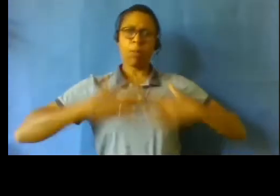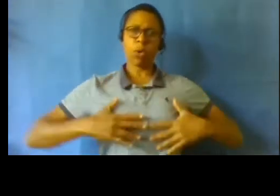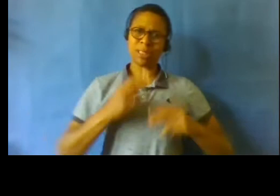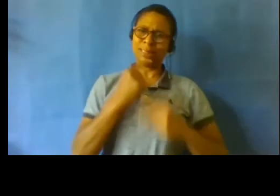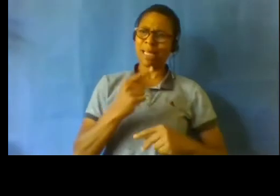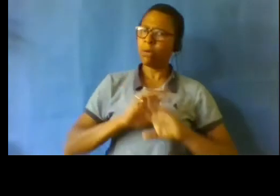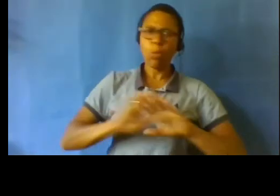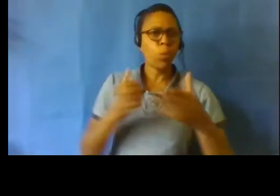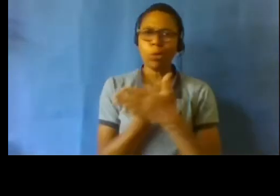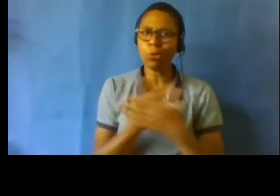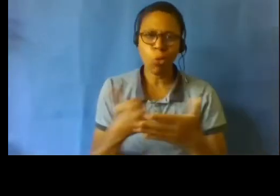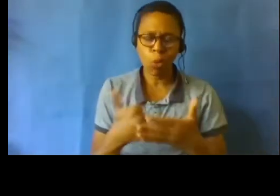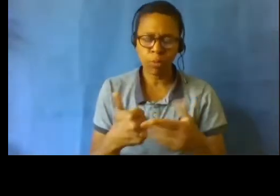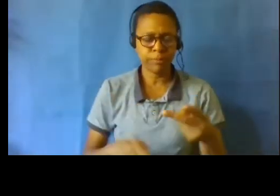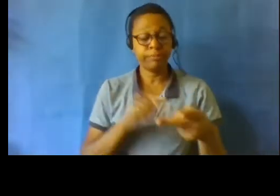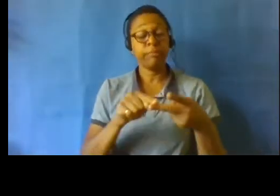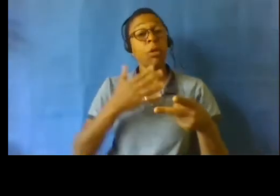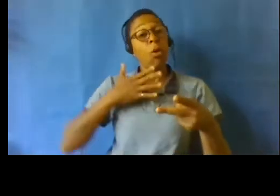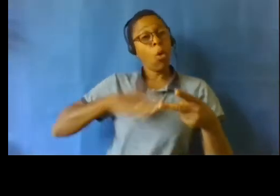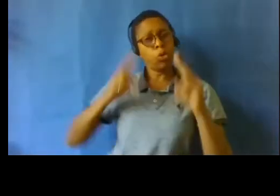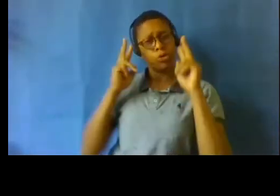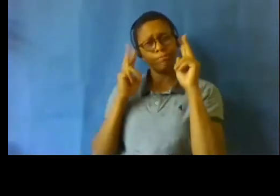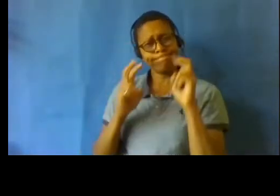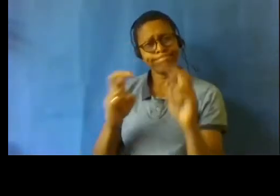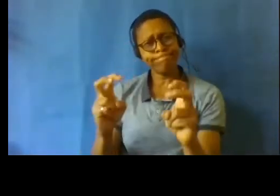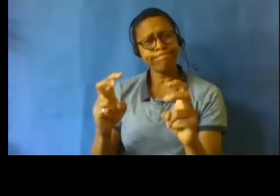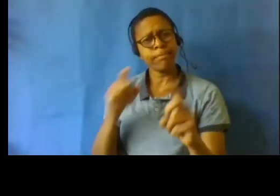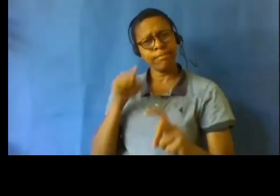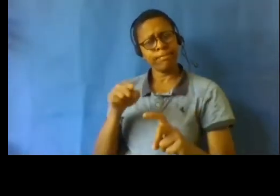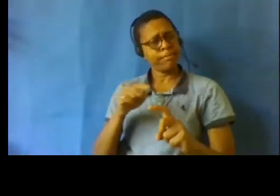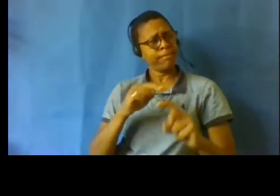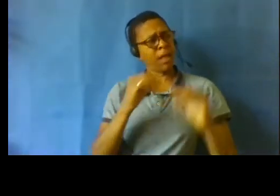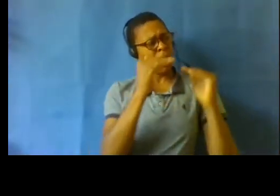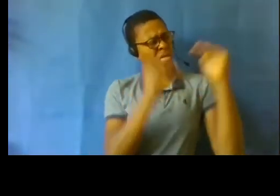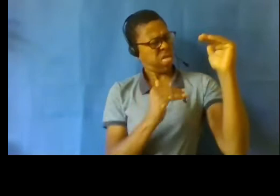intersects with other forms of oppressions such as racism sexism trans